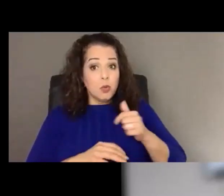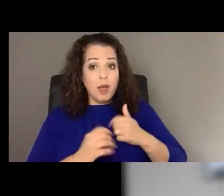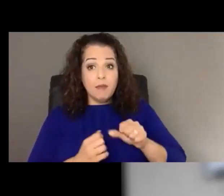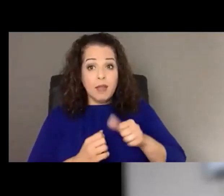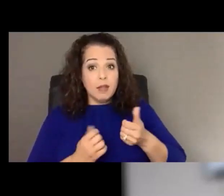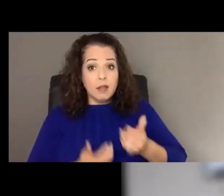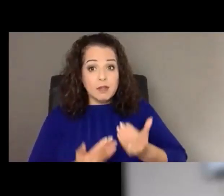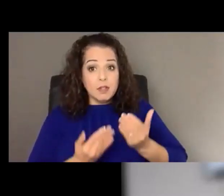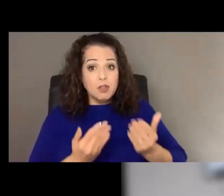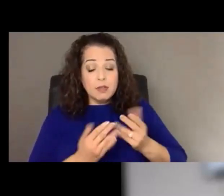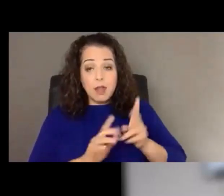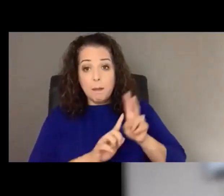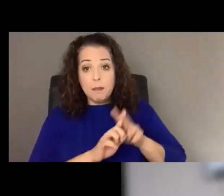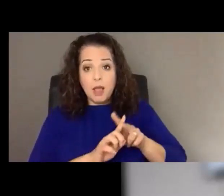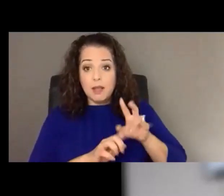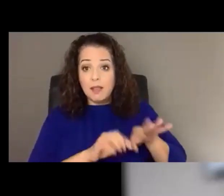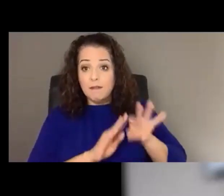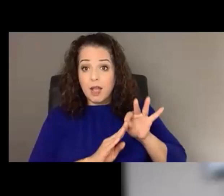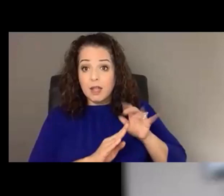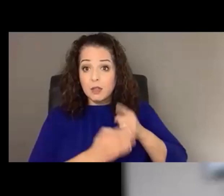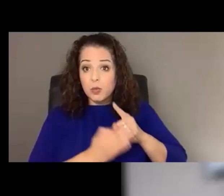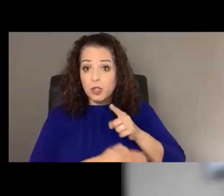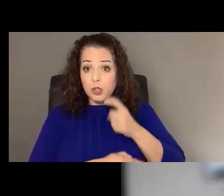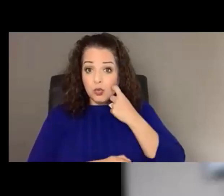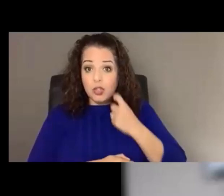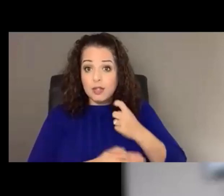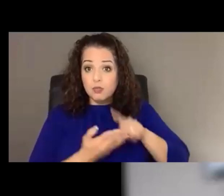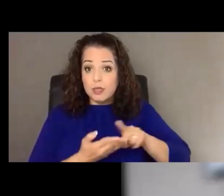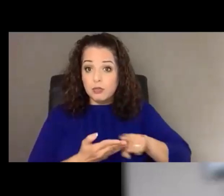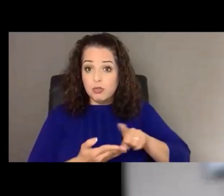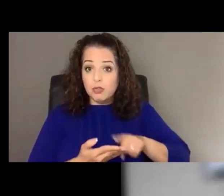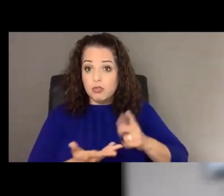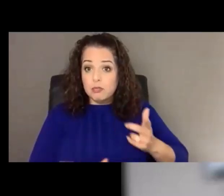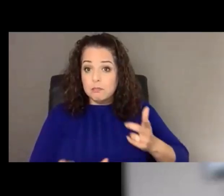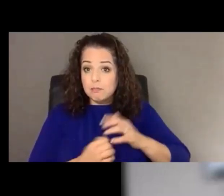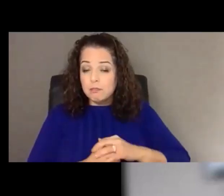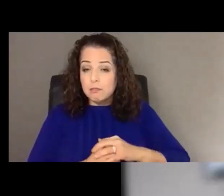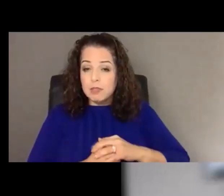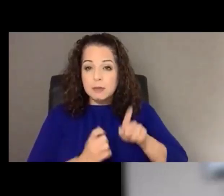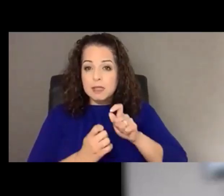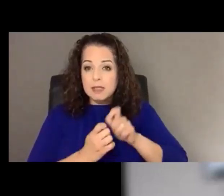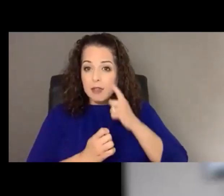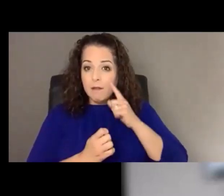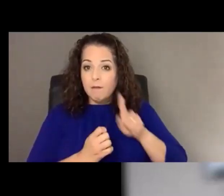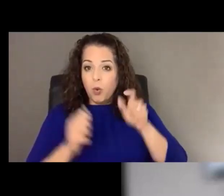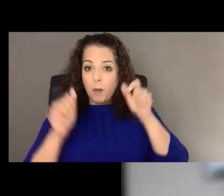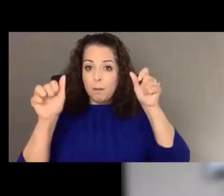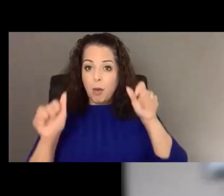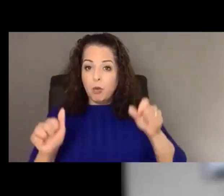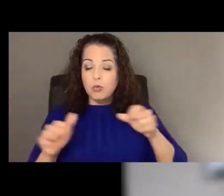the findings of what you were researching specifically to posters? Thank you.